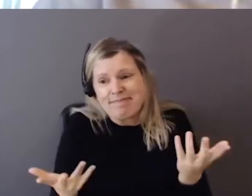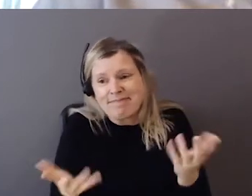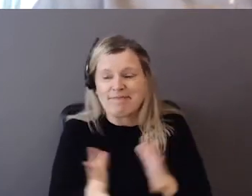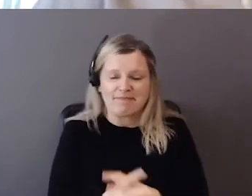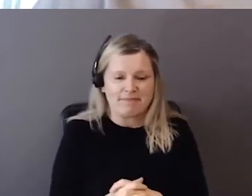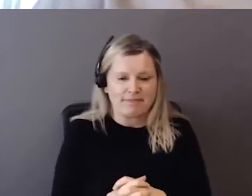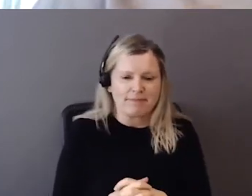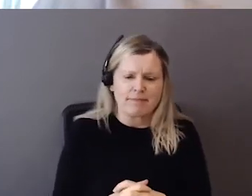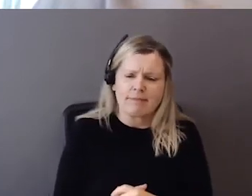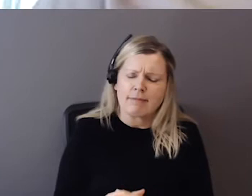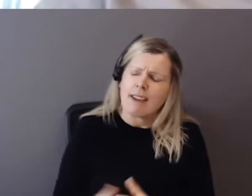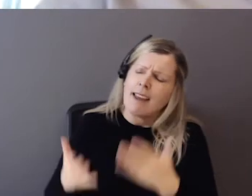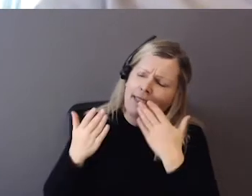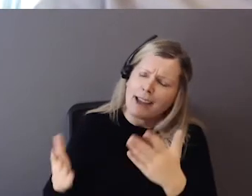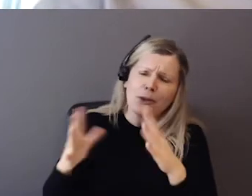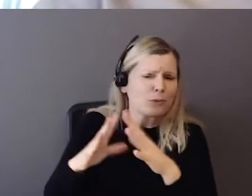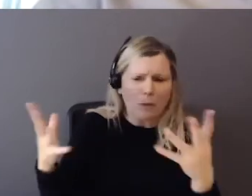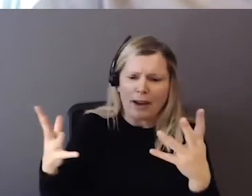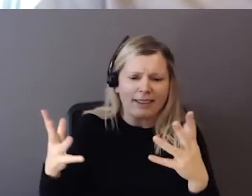Well, Tamira thanks so much. I think that's really